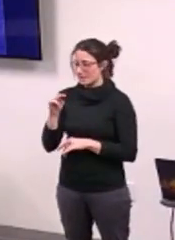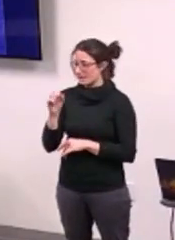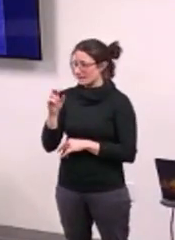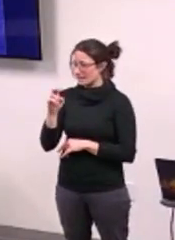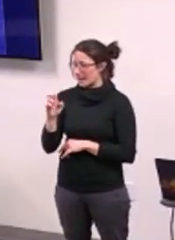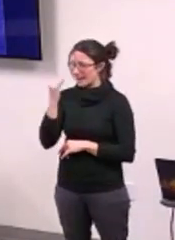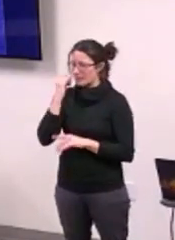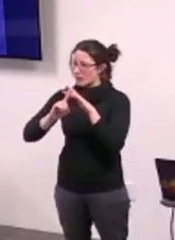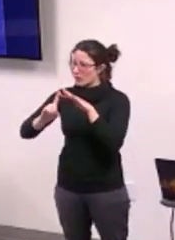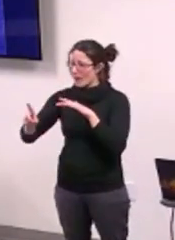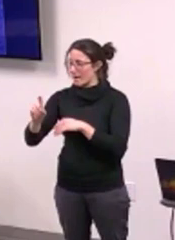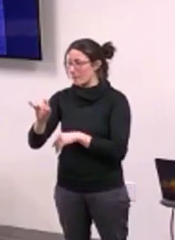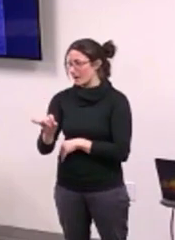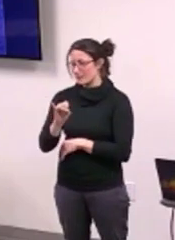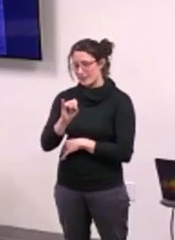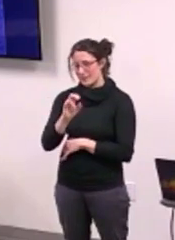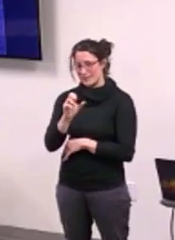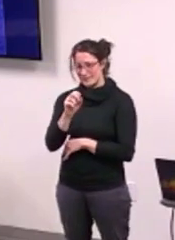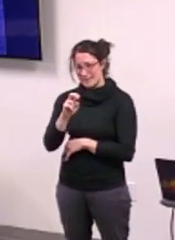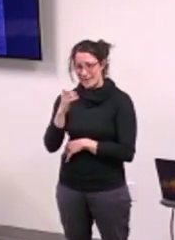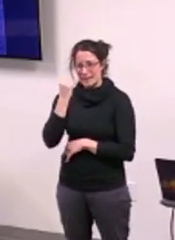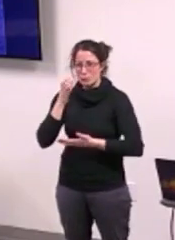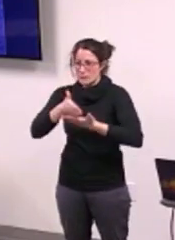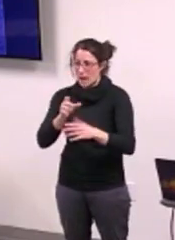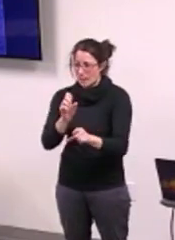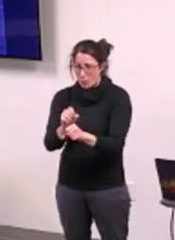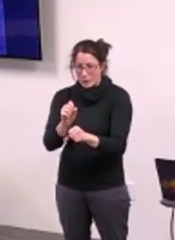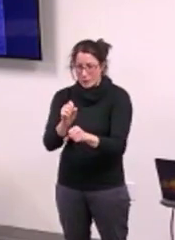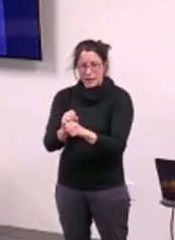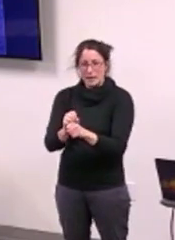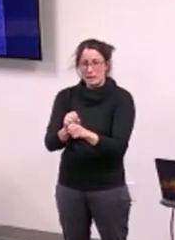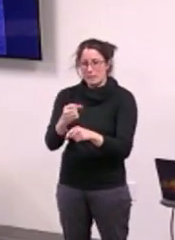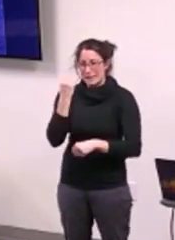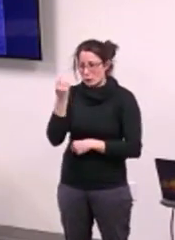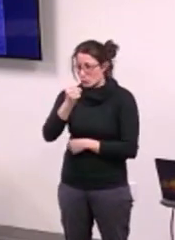It's insane to have work stoppages and strikes.